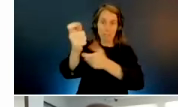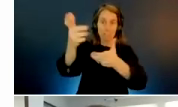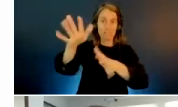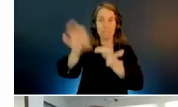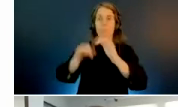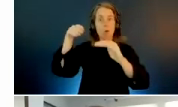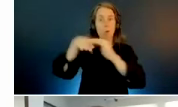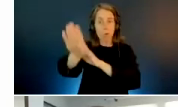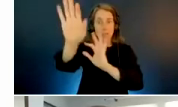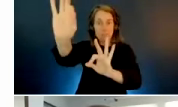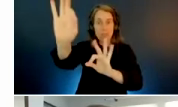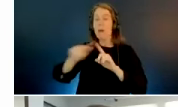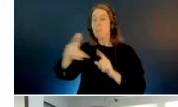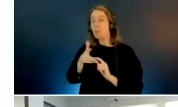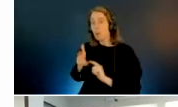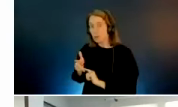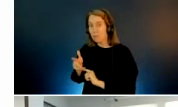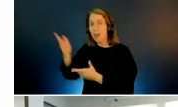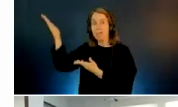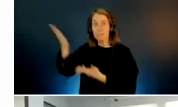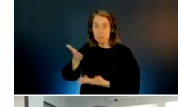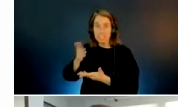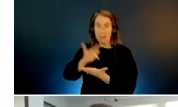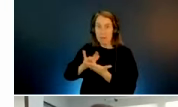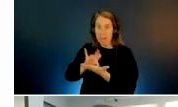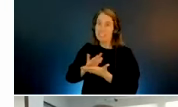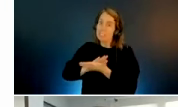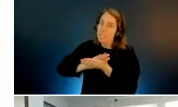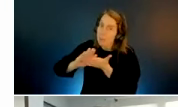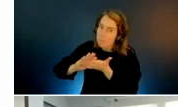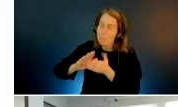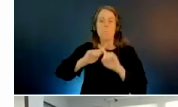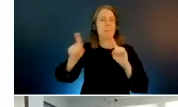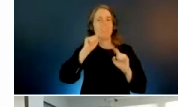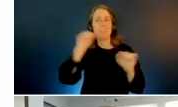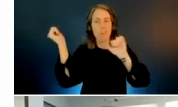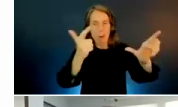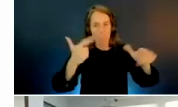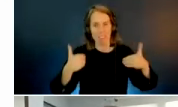in order to vote curbside what you're going to do is you're going to put your ballot in an envelope